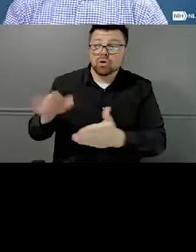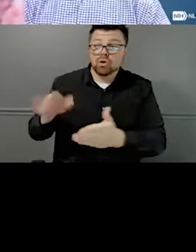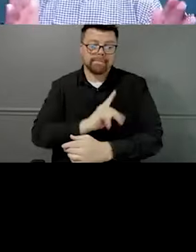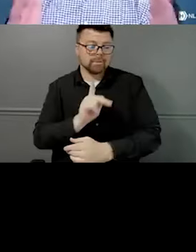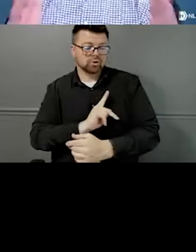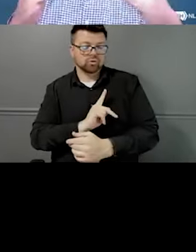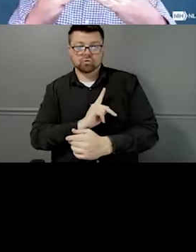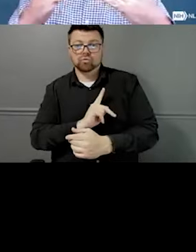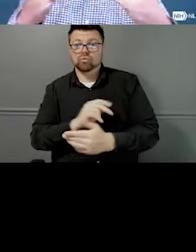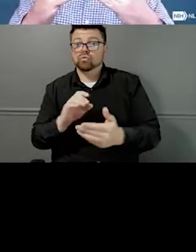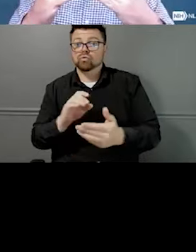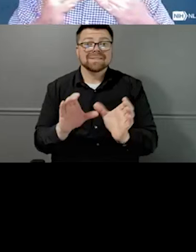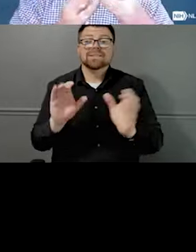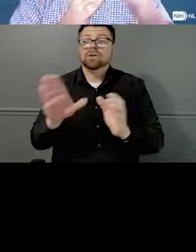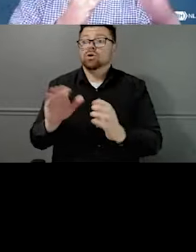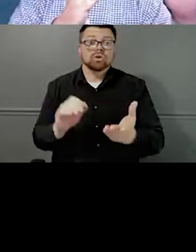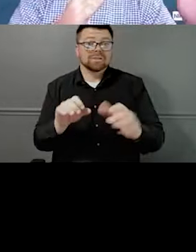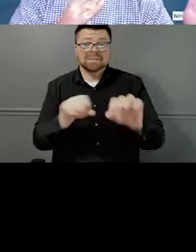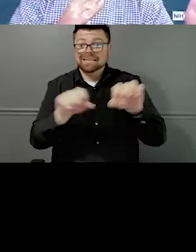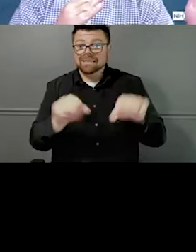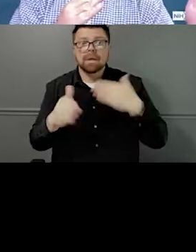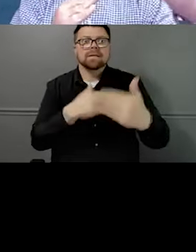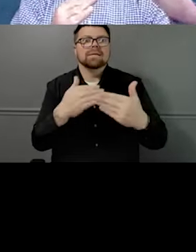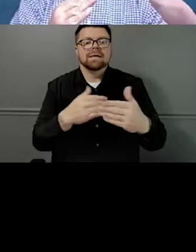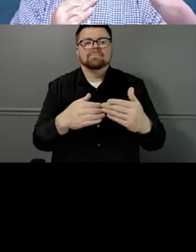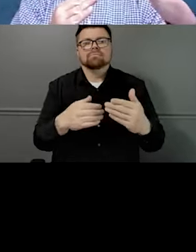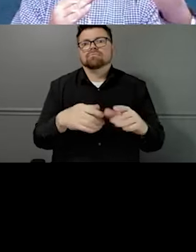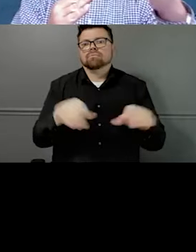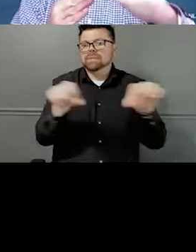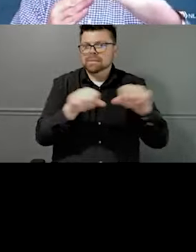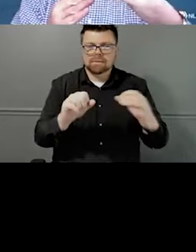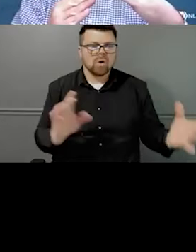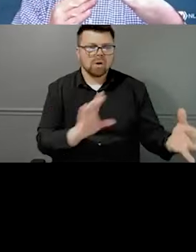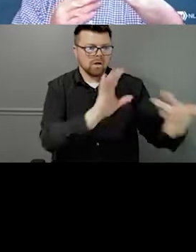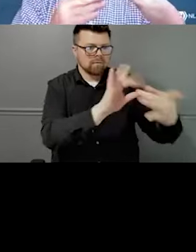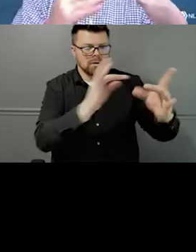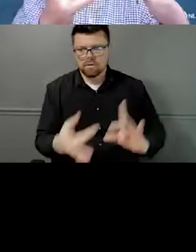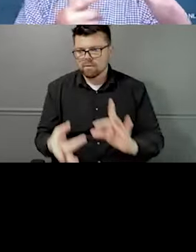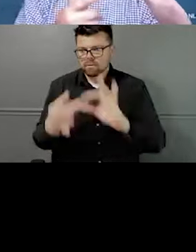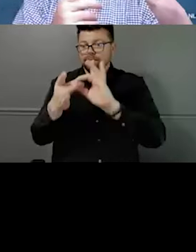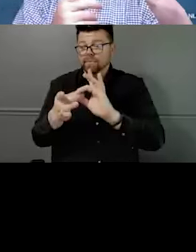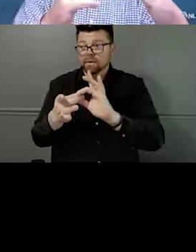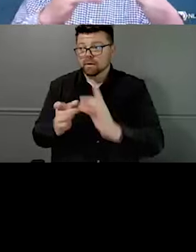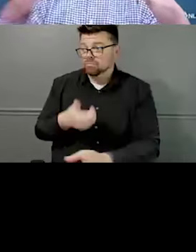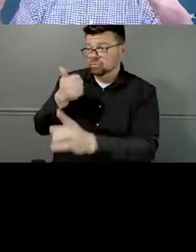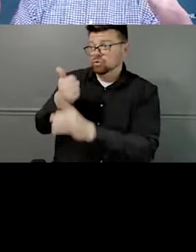The system will then link up. You've signed in with this invitation and your credentials,